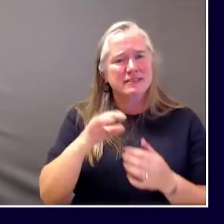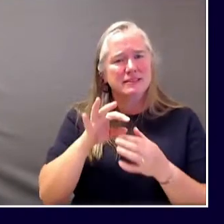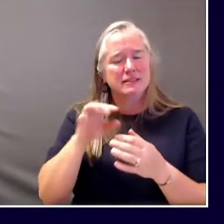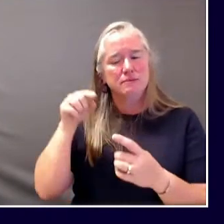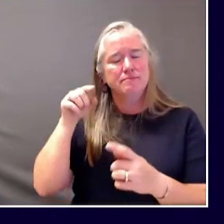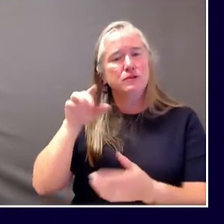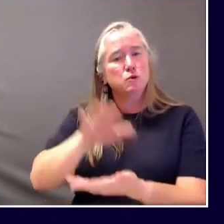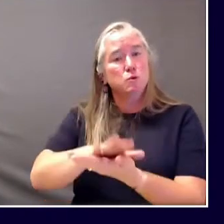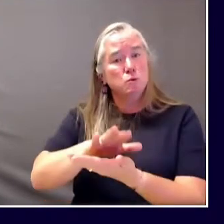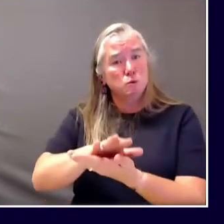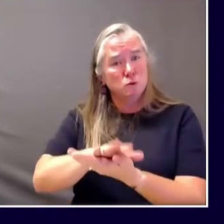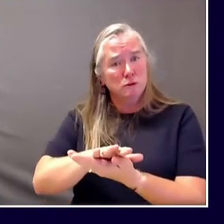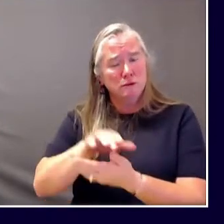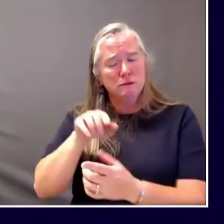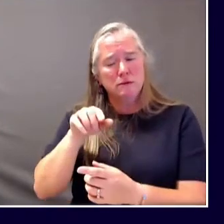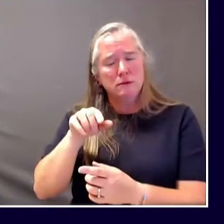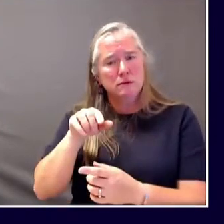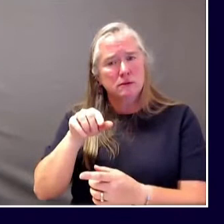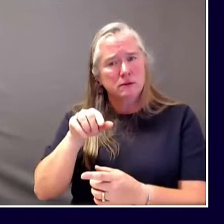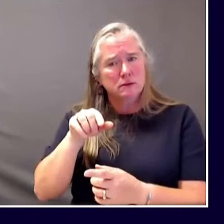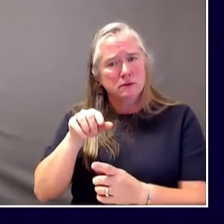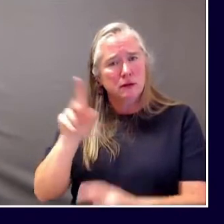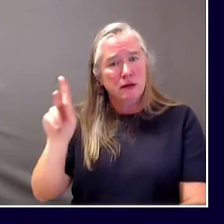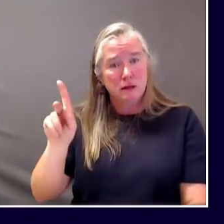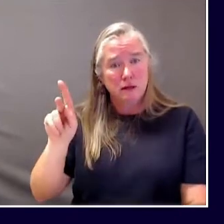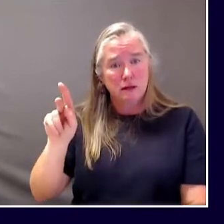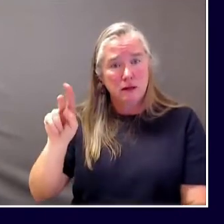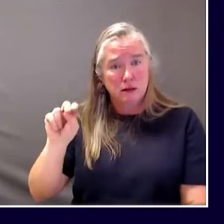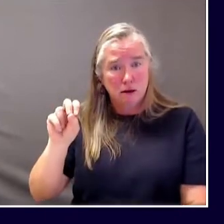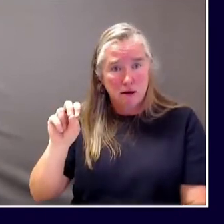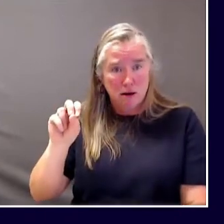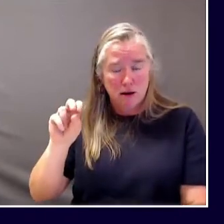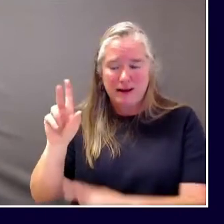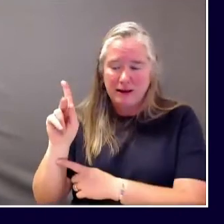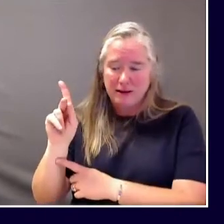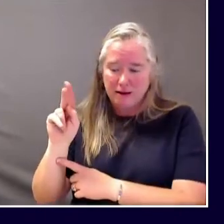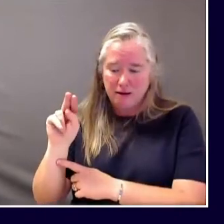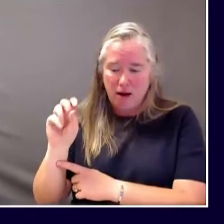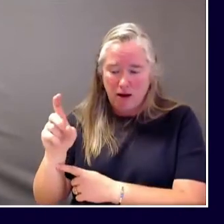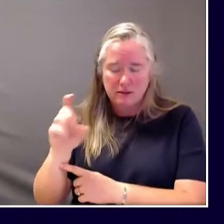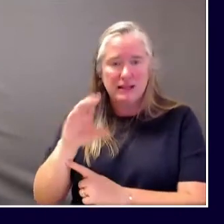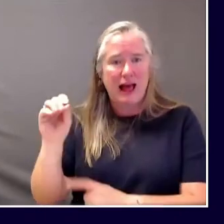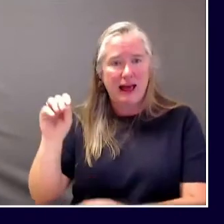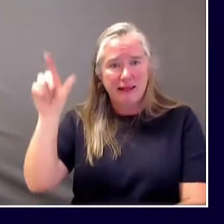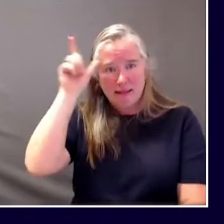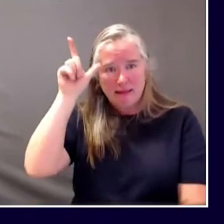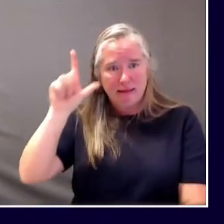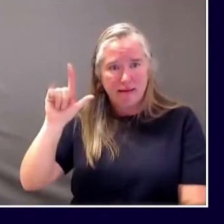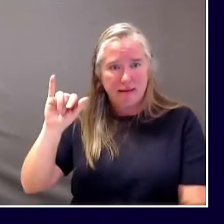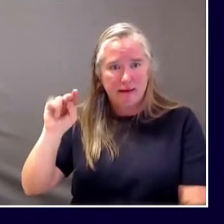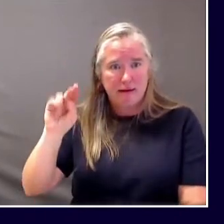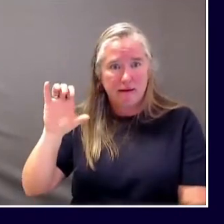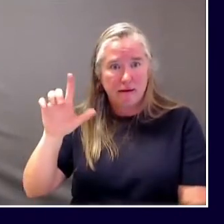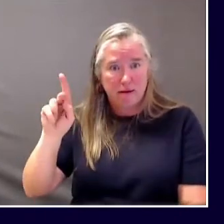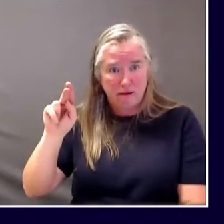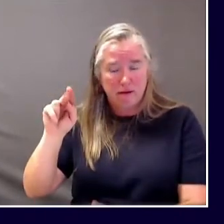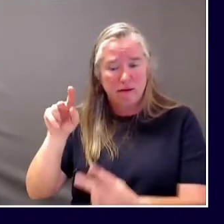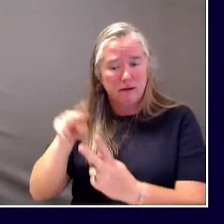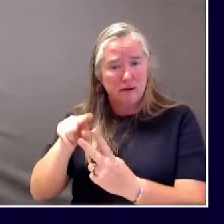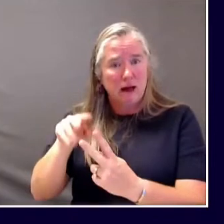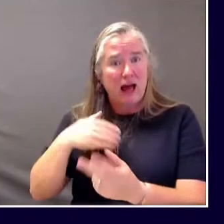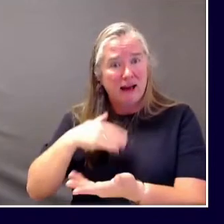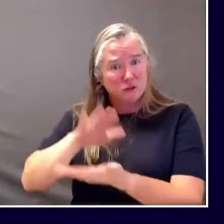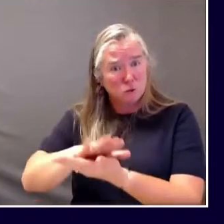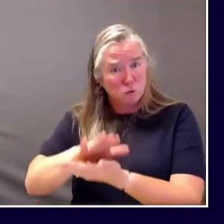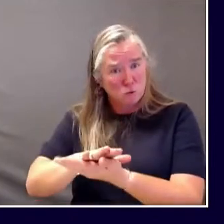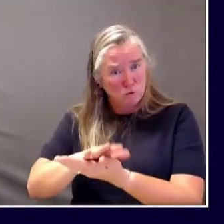bring cases found in schools in